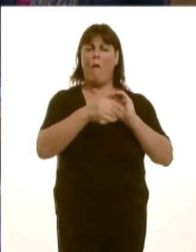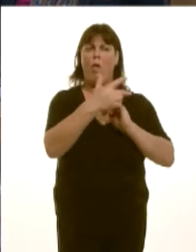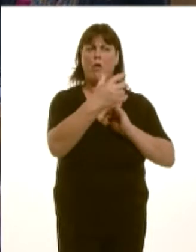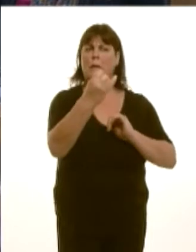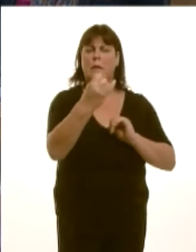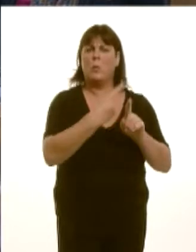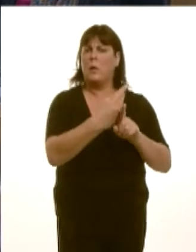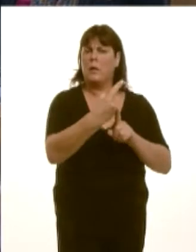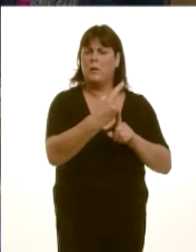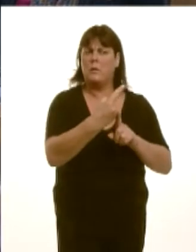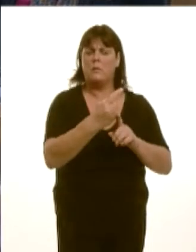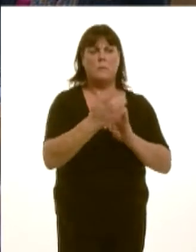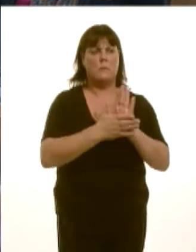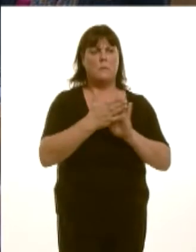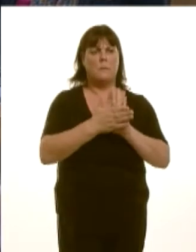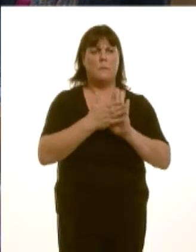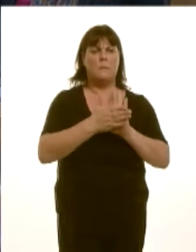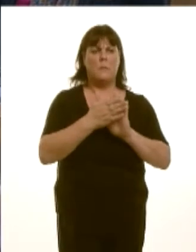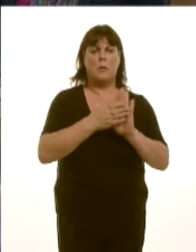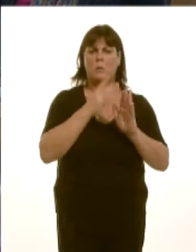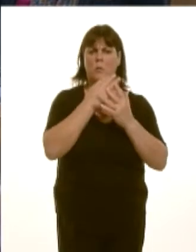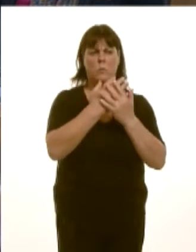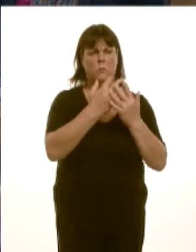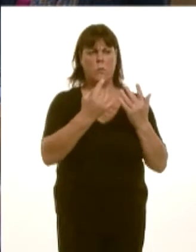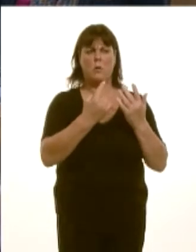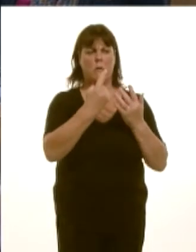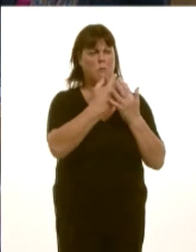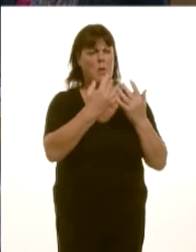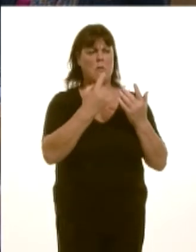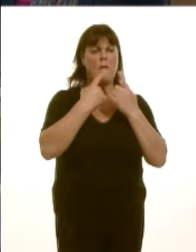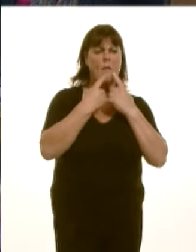That is one among many items of data that show that the people of Powys have healthcare